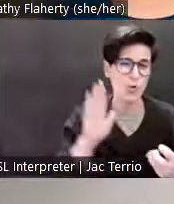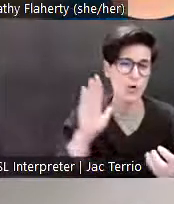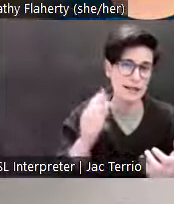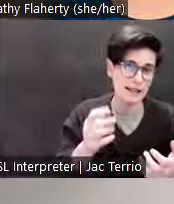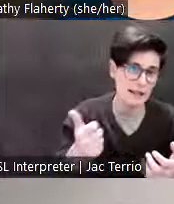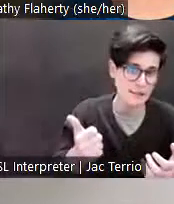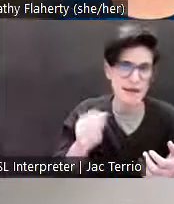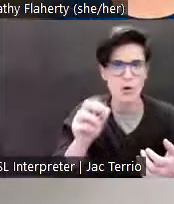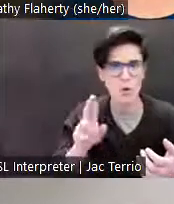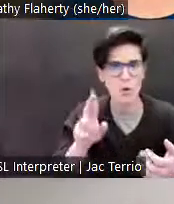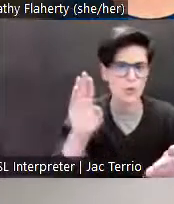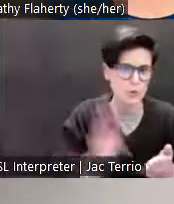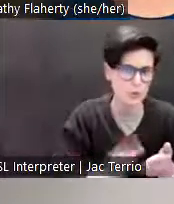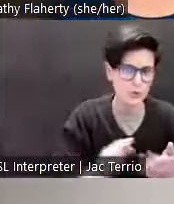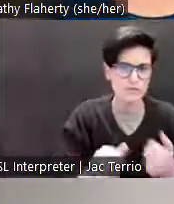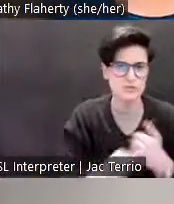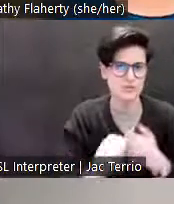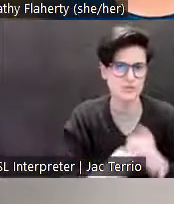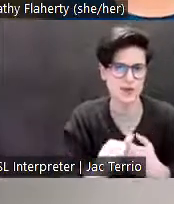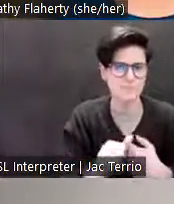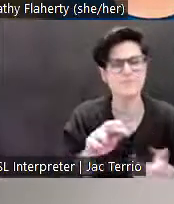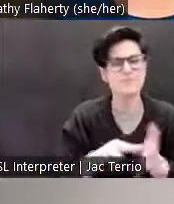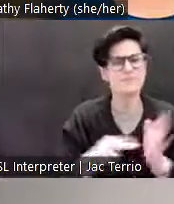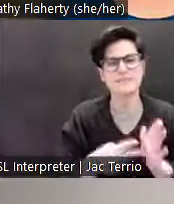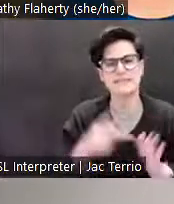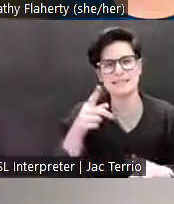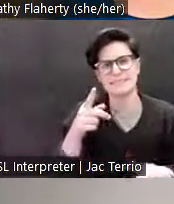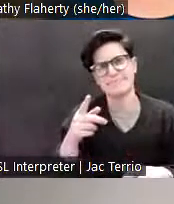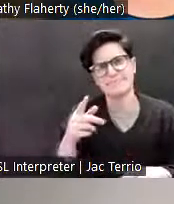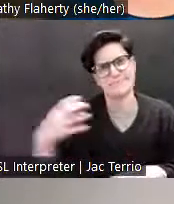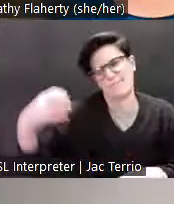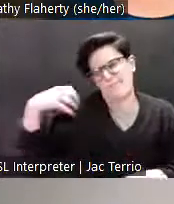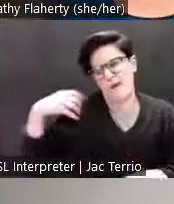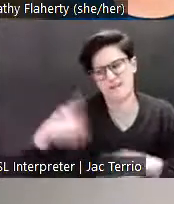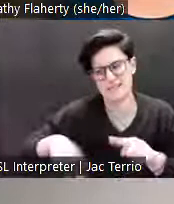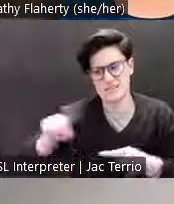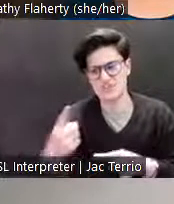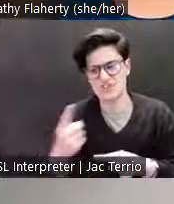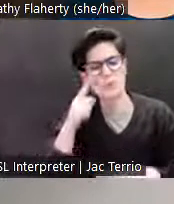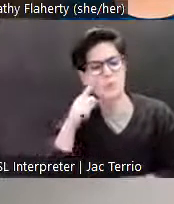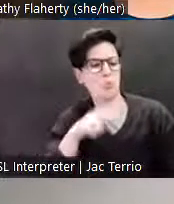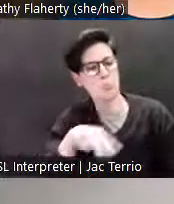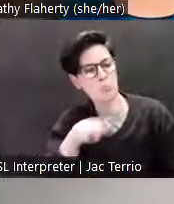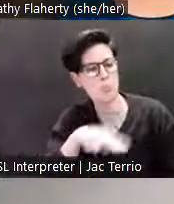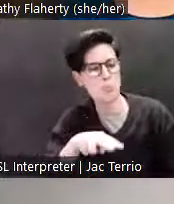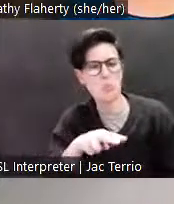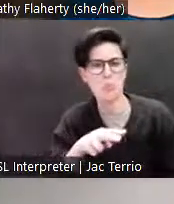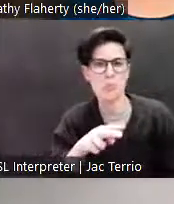not something that an employer can just look at somebody or hear something that somebody